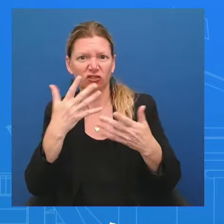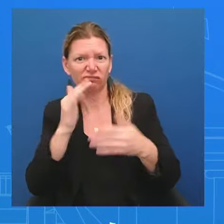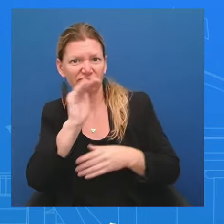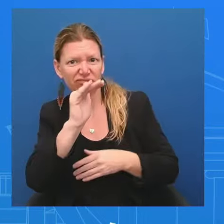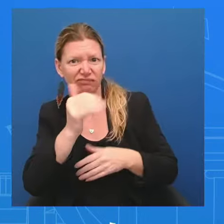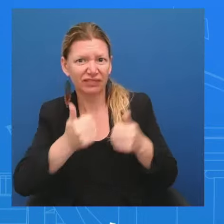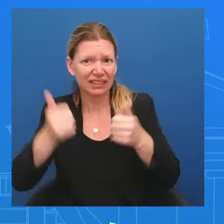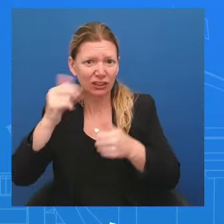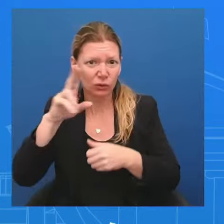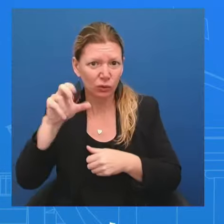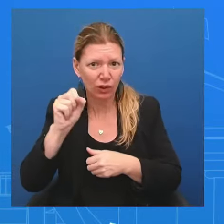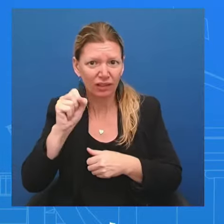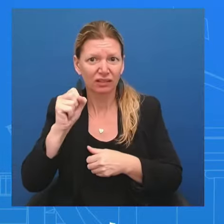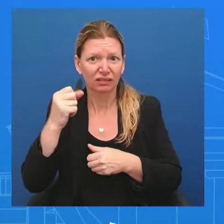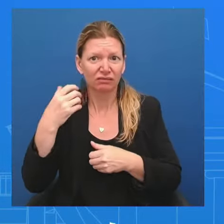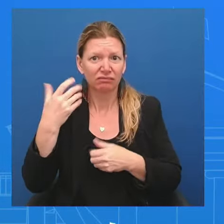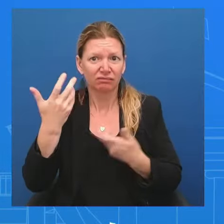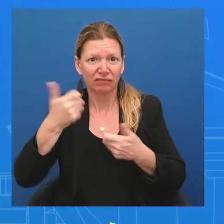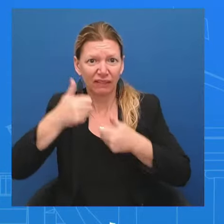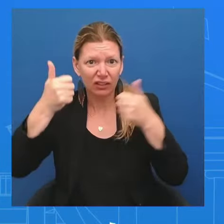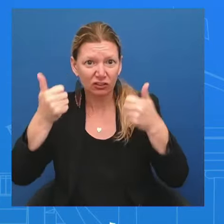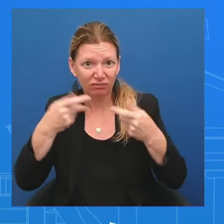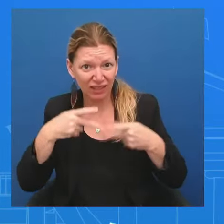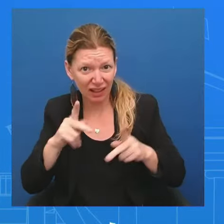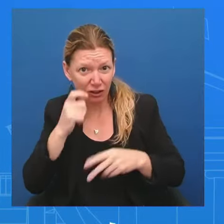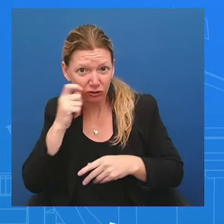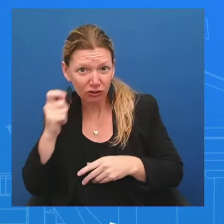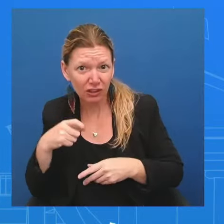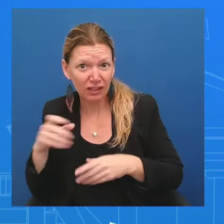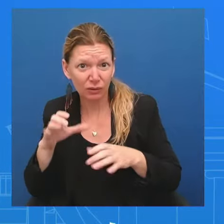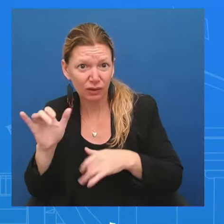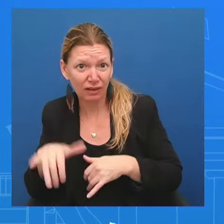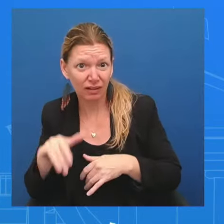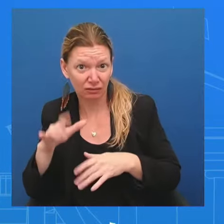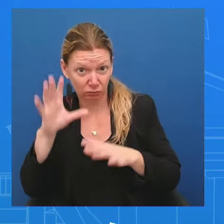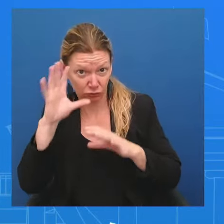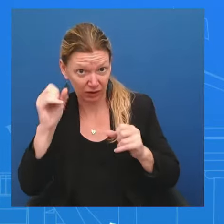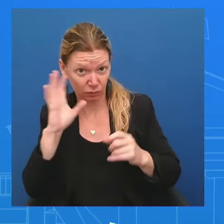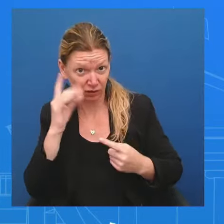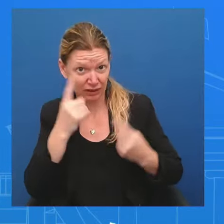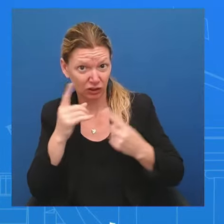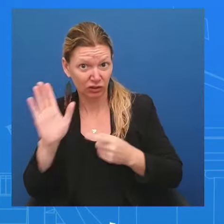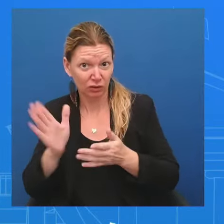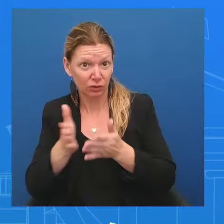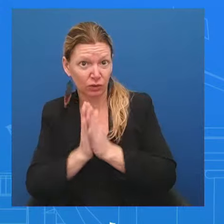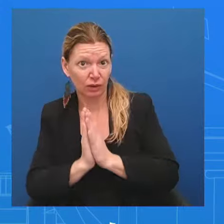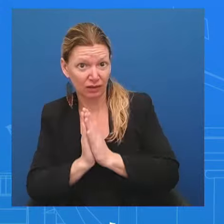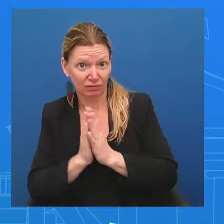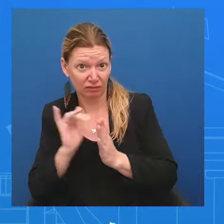Mr. Kirby: We're aware of the interest that President Zelensky has expressed in this regard. I would tell you that there's no change